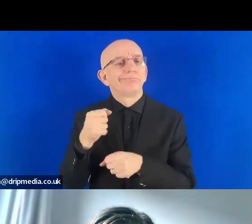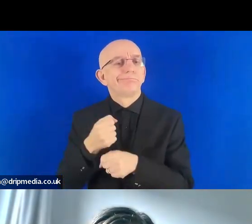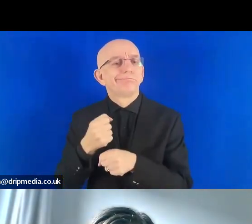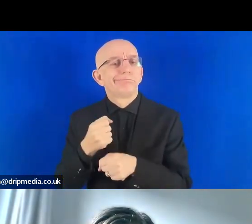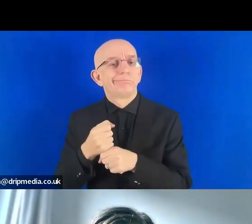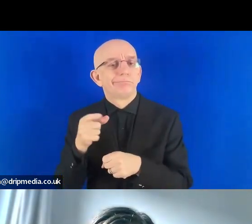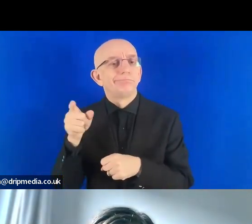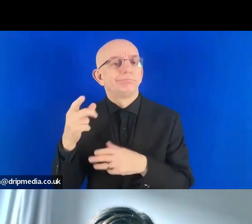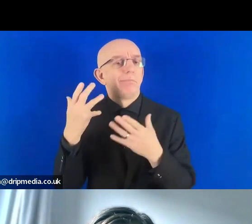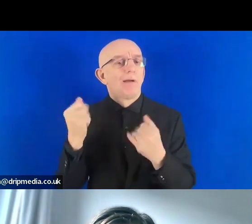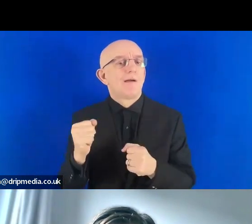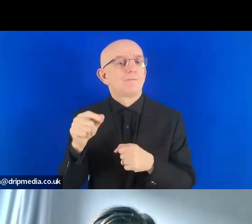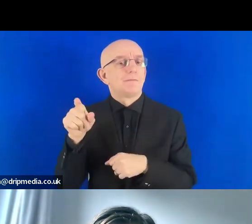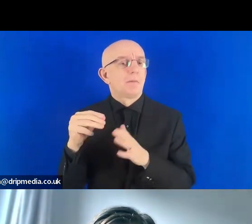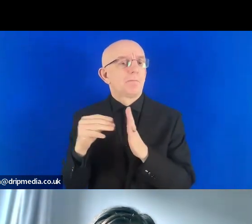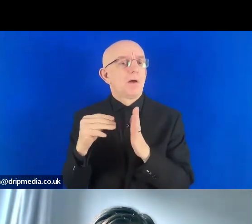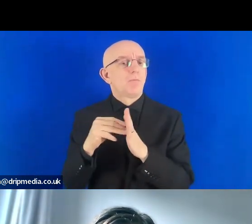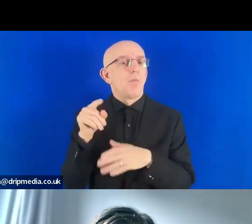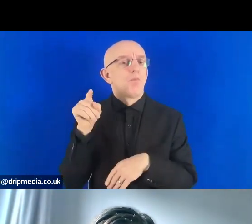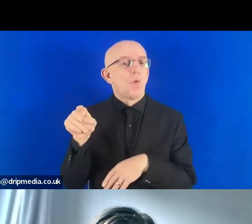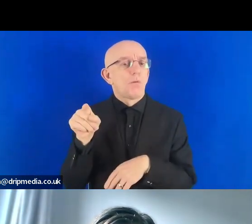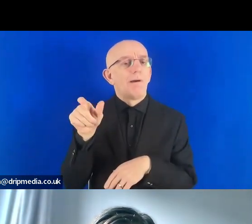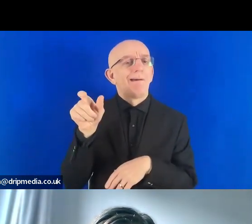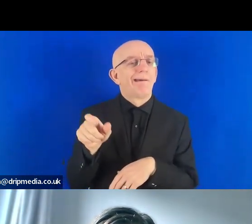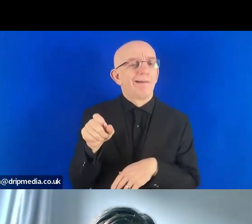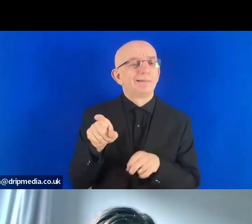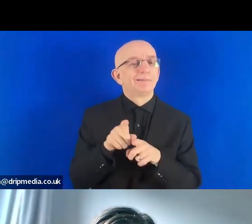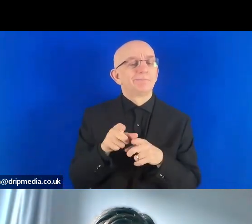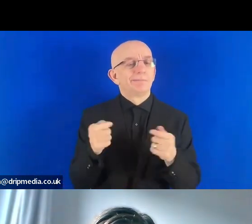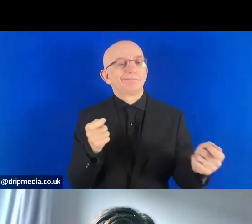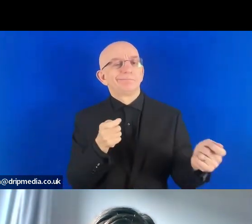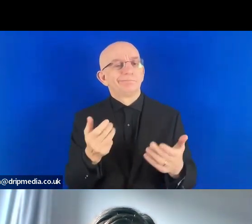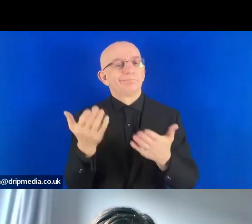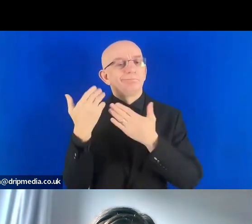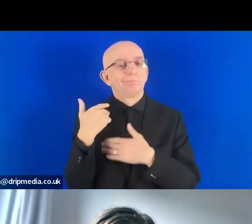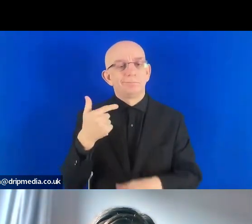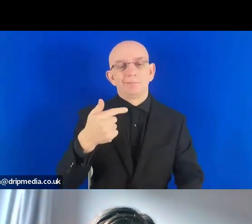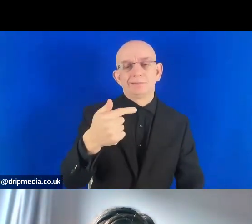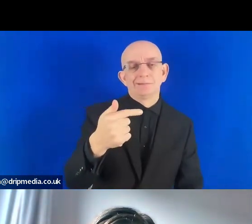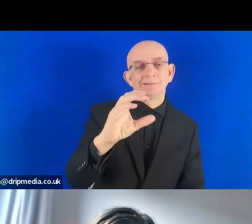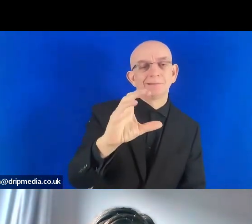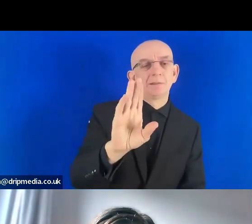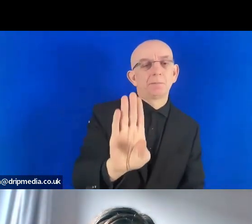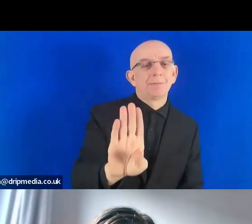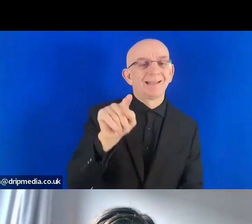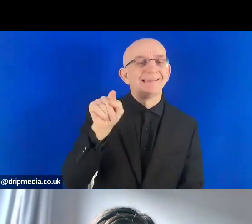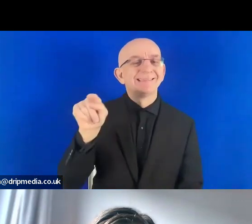who will be at the airport receiving us, will have, will be able to assist you to have some emergency items.